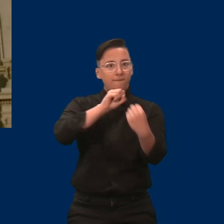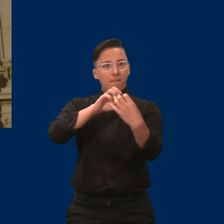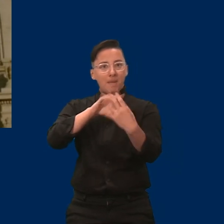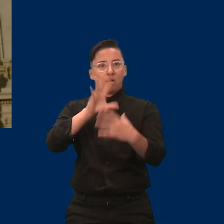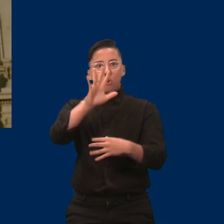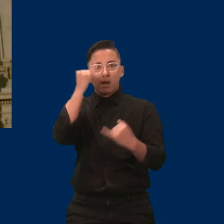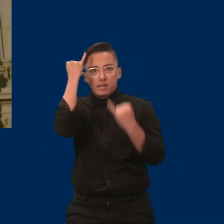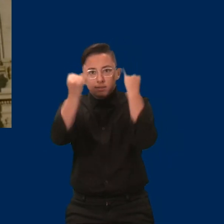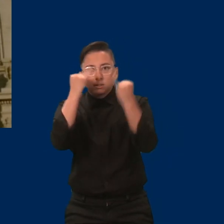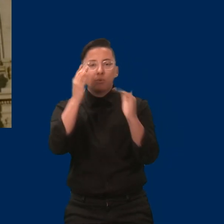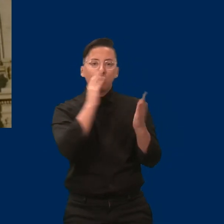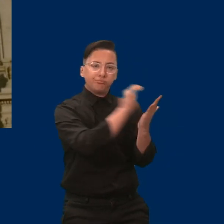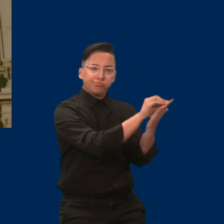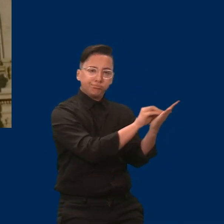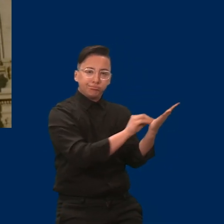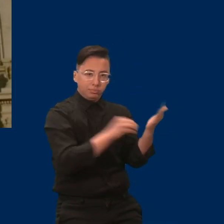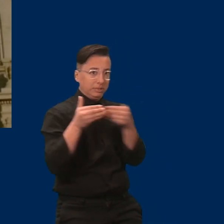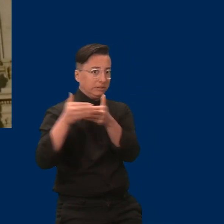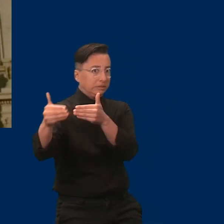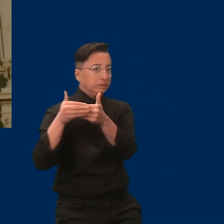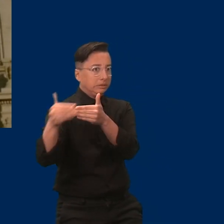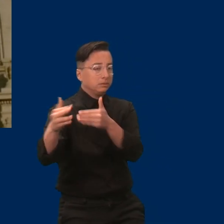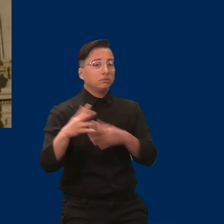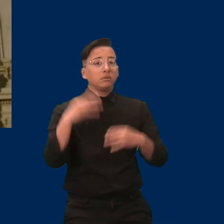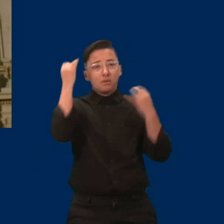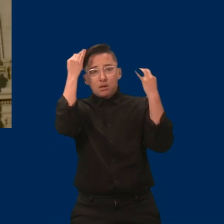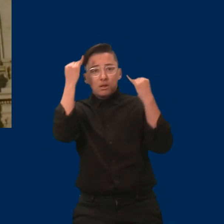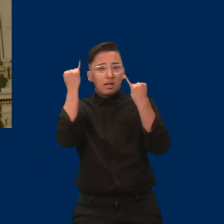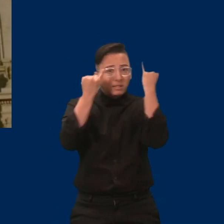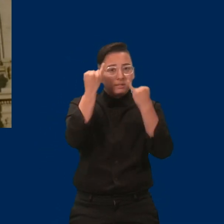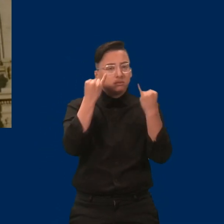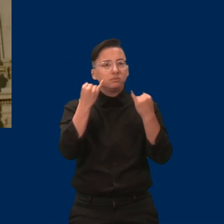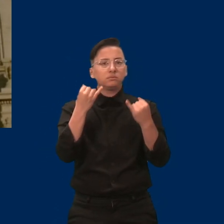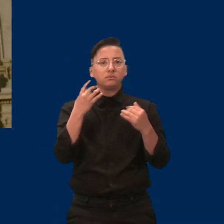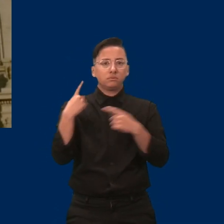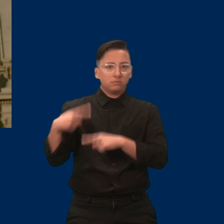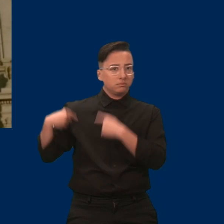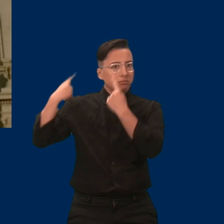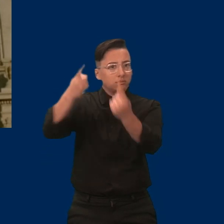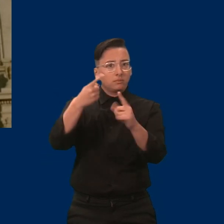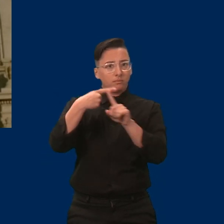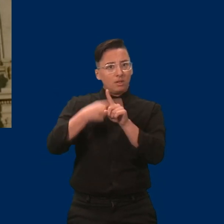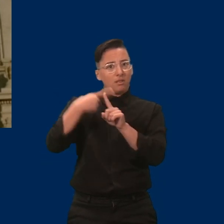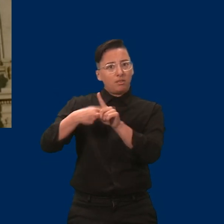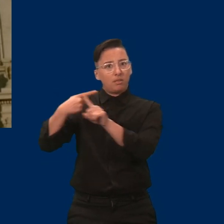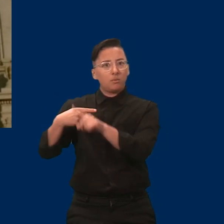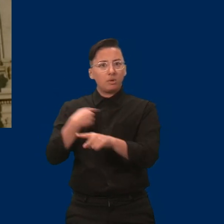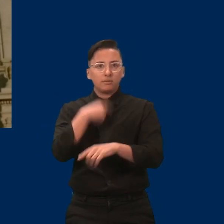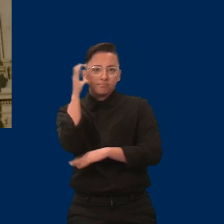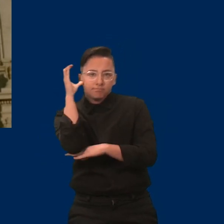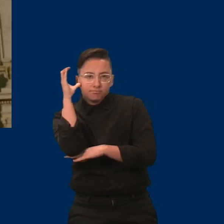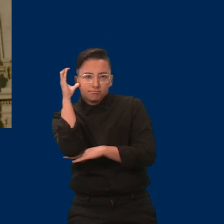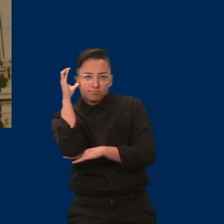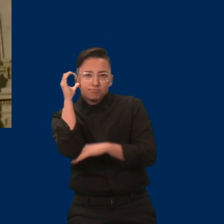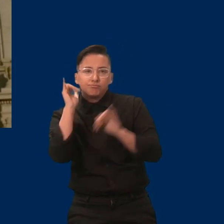Minnesotans with disabilities. We have heard from you over the last several months in meetings, through surveys, and meeting you at the state